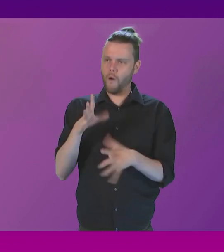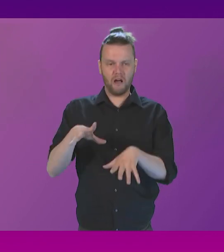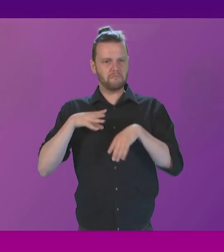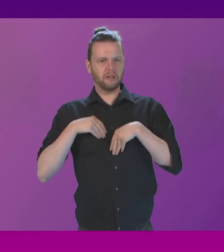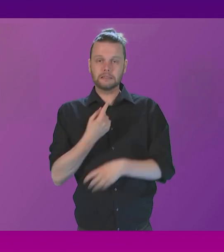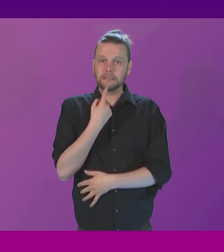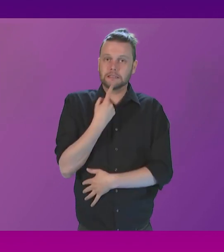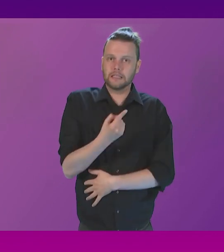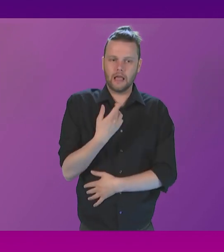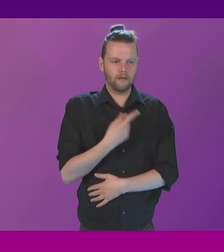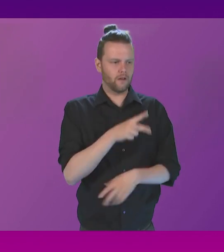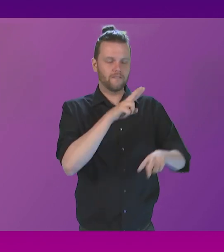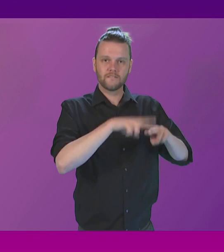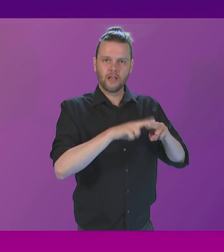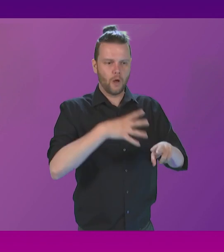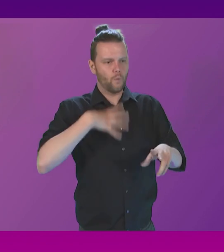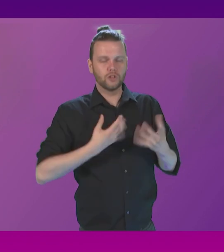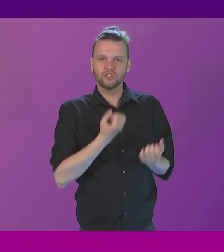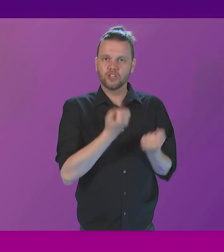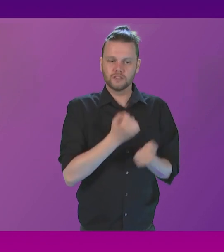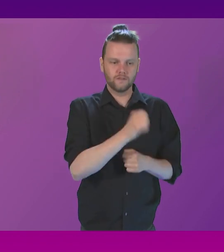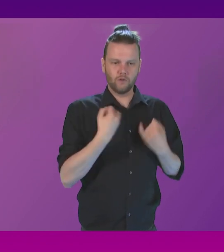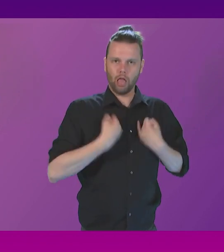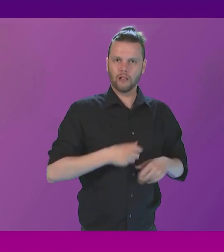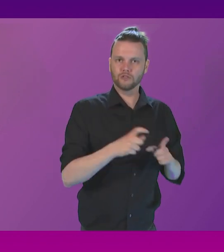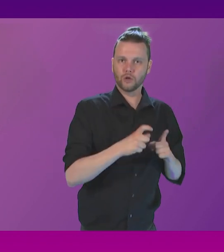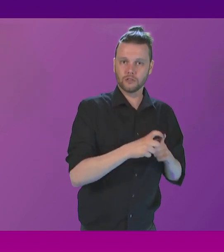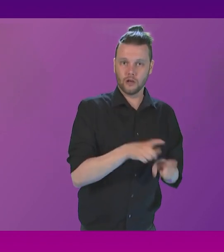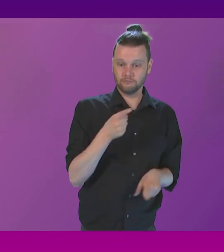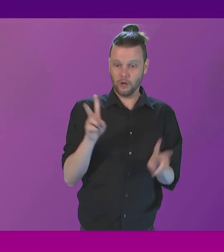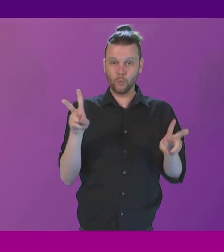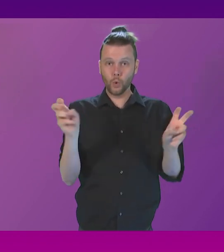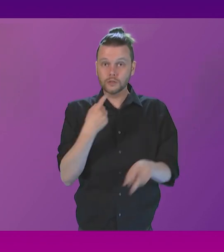of a father who was fighting for justice for his sick daughter, that he might have